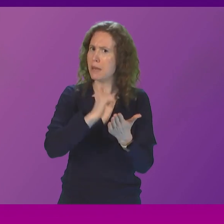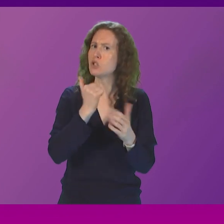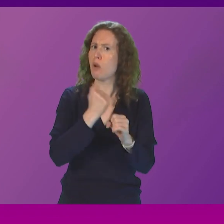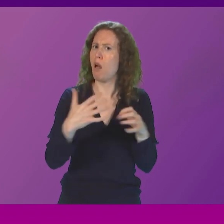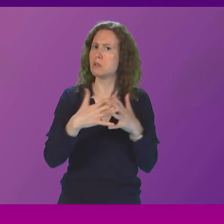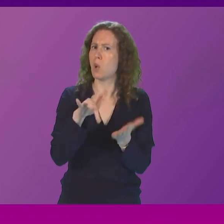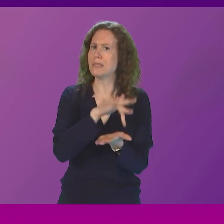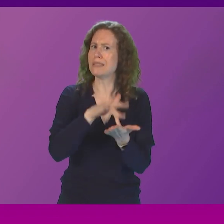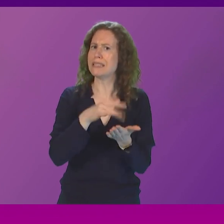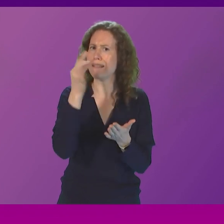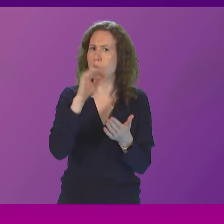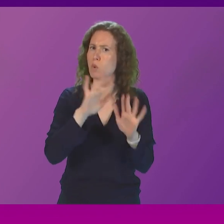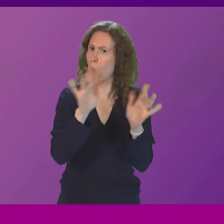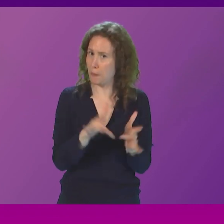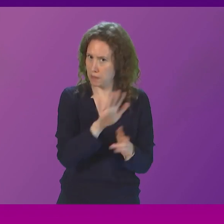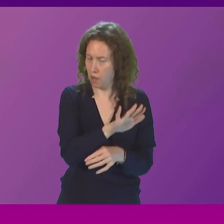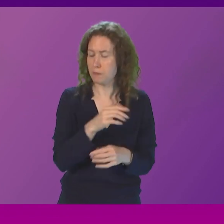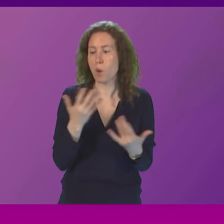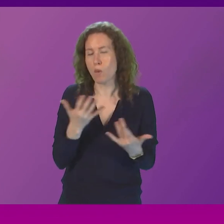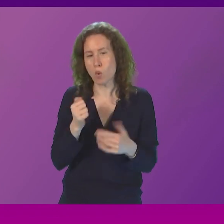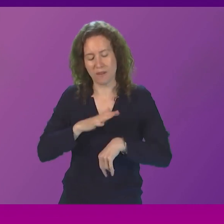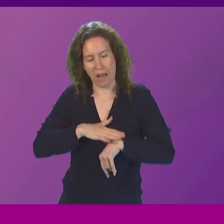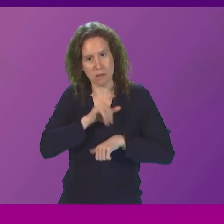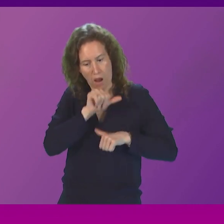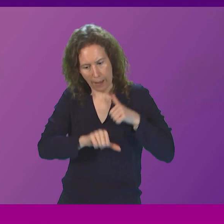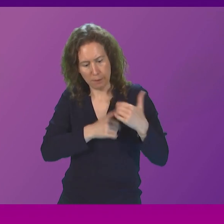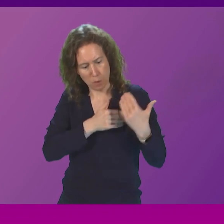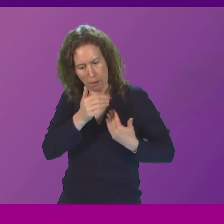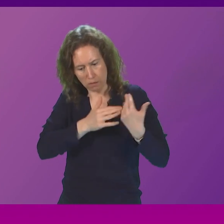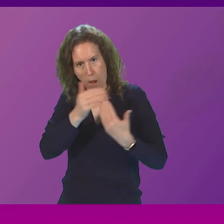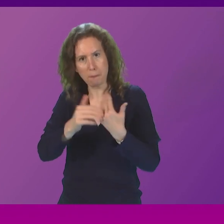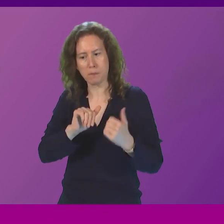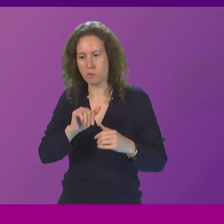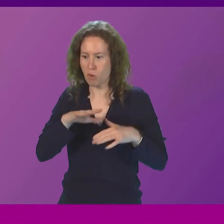There has been a lead-in time for the introduction of the LEZ.